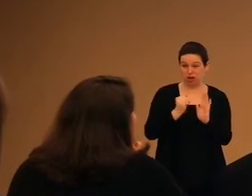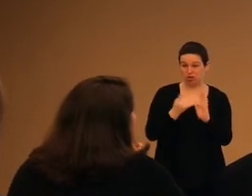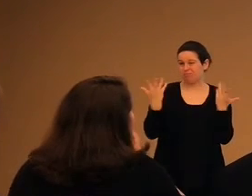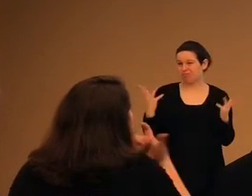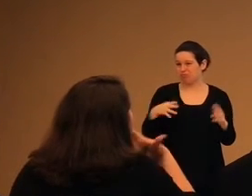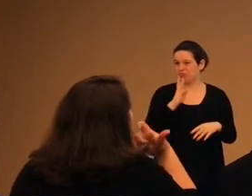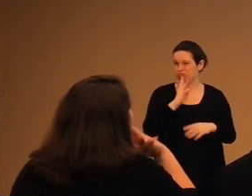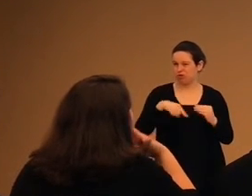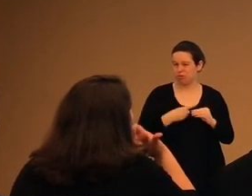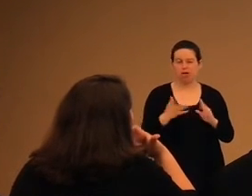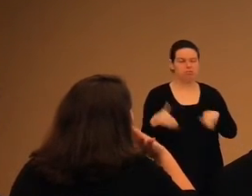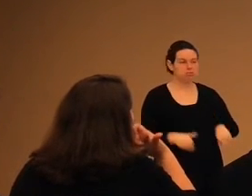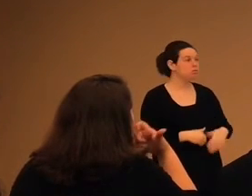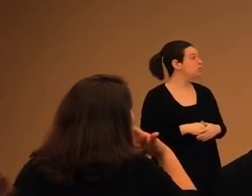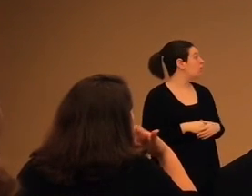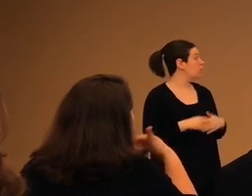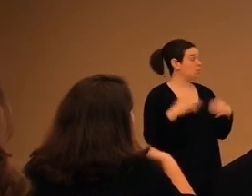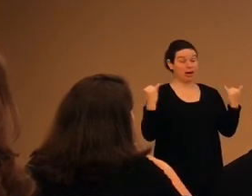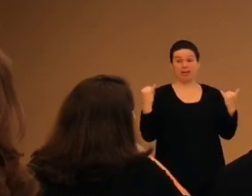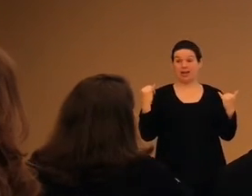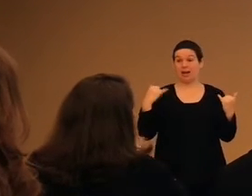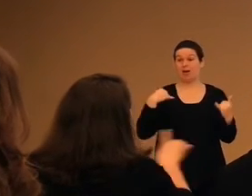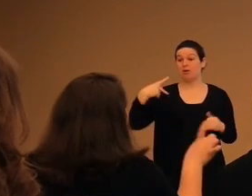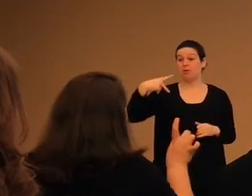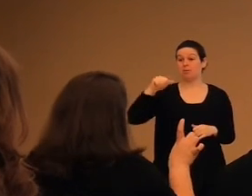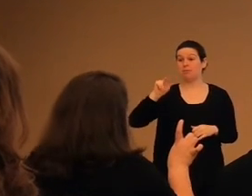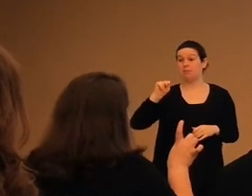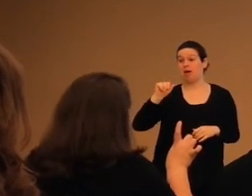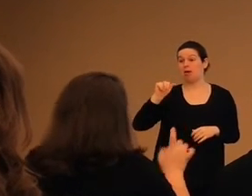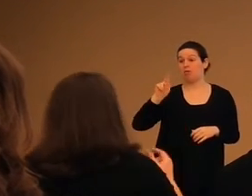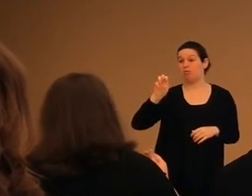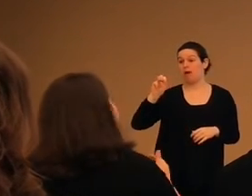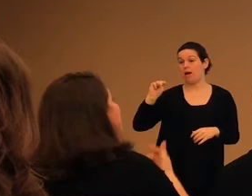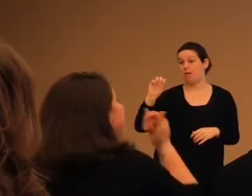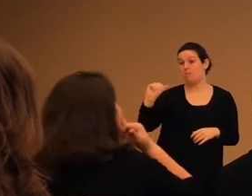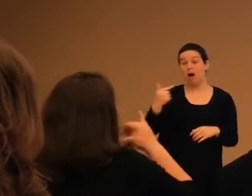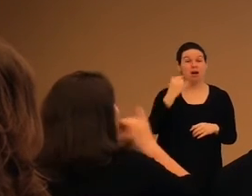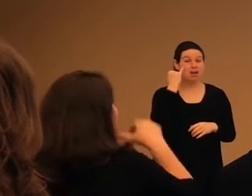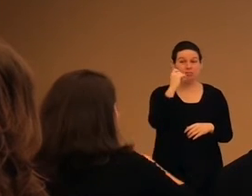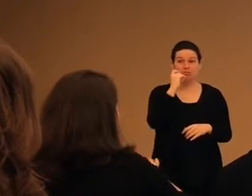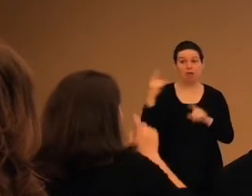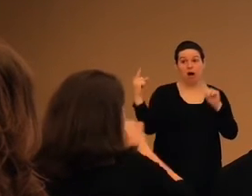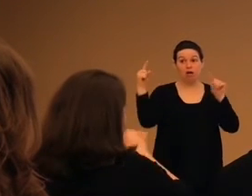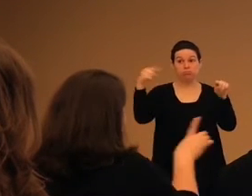That's on the floor right now is panoramas. So if you haven't been to that exhibit. We have